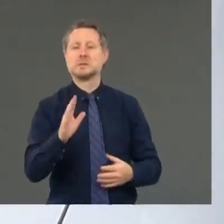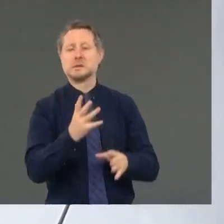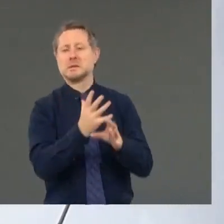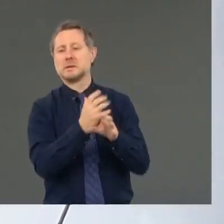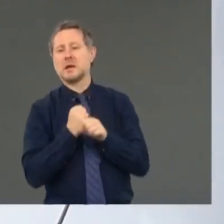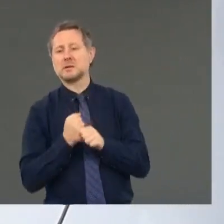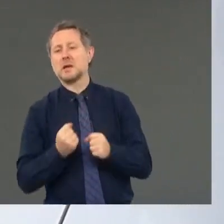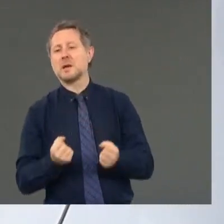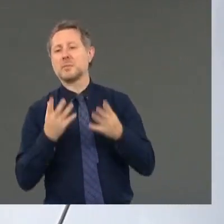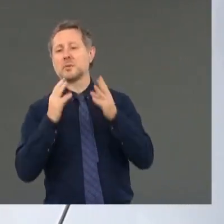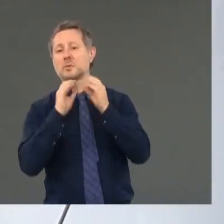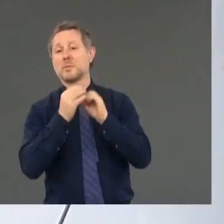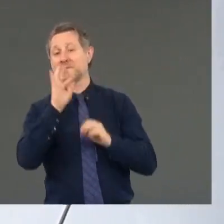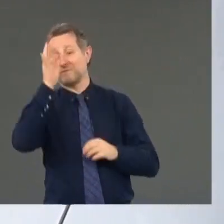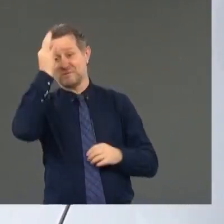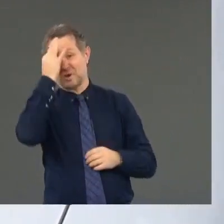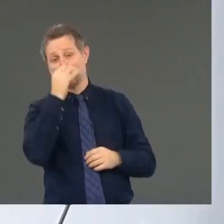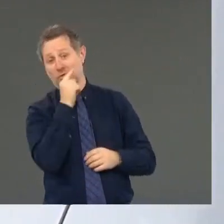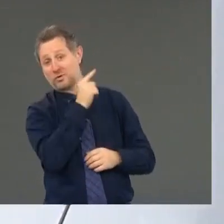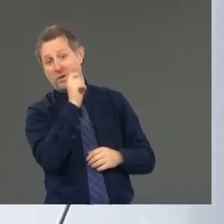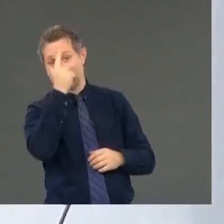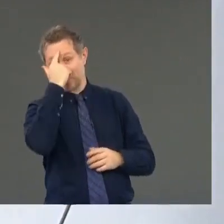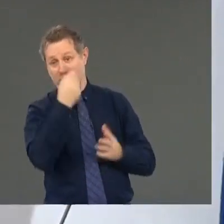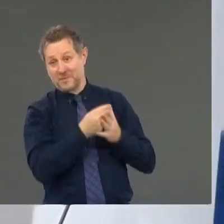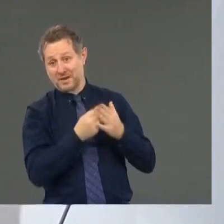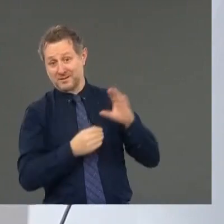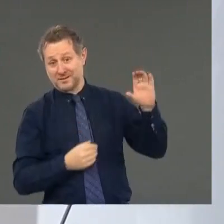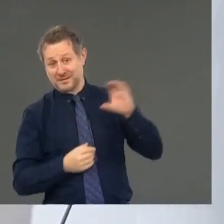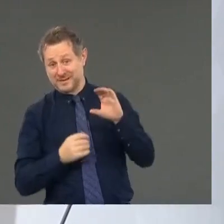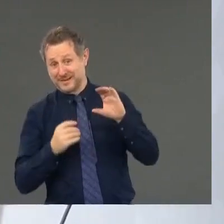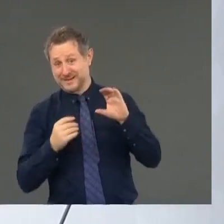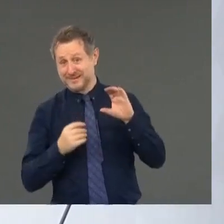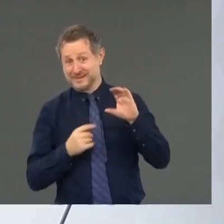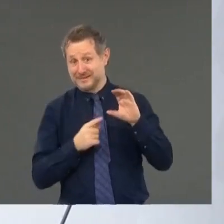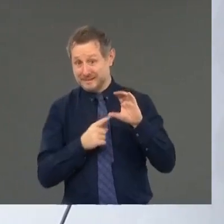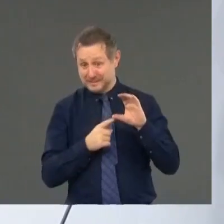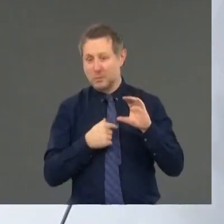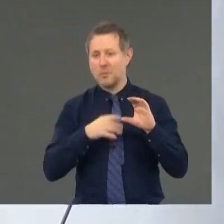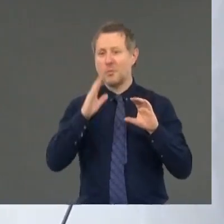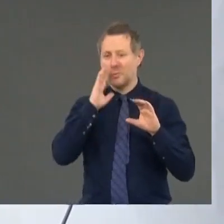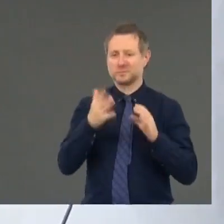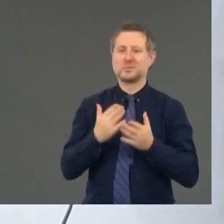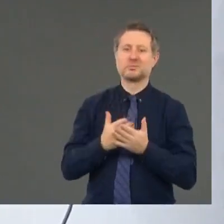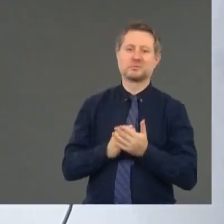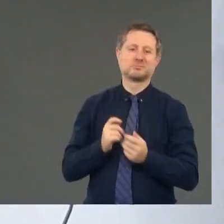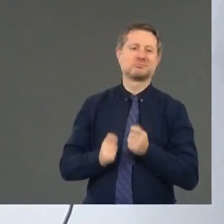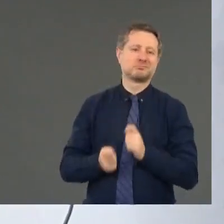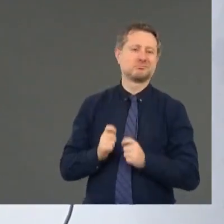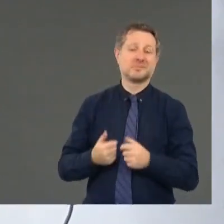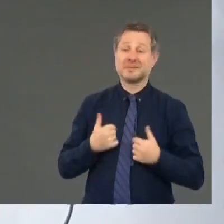WE'RE GOING TO SEE -- I SAID REPEATEDLY THAT WE'RE WAITING TO GET THE NUMBER FROM THE FEDERAL GOVERNMENT, WHAT THEY'RE GOING